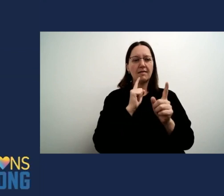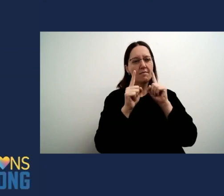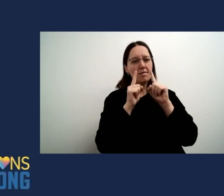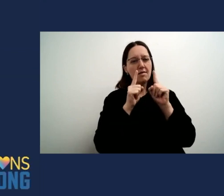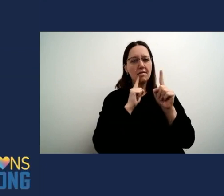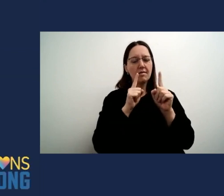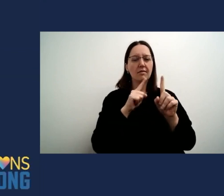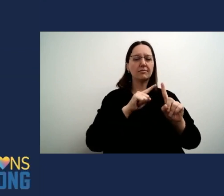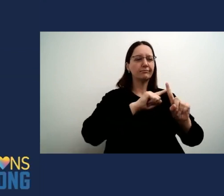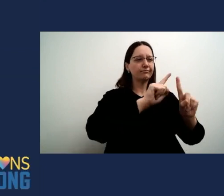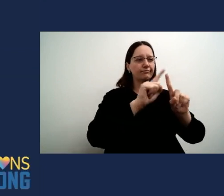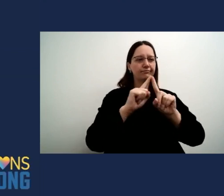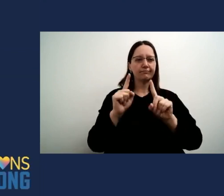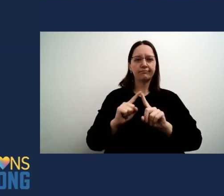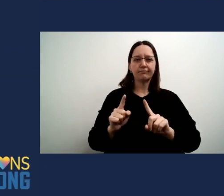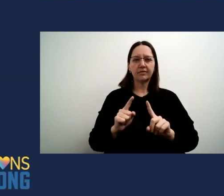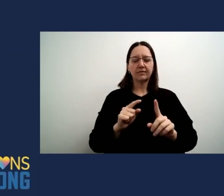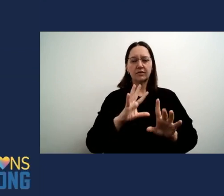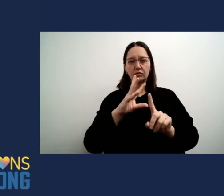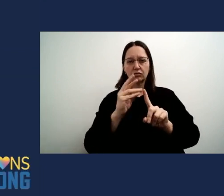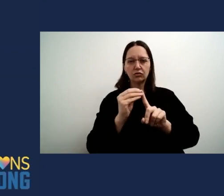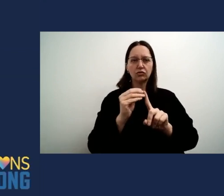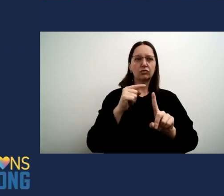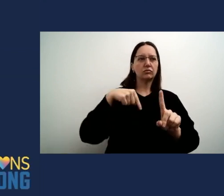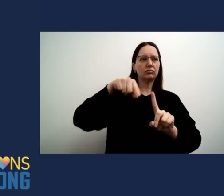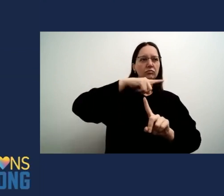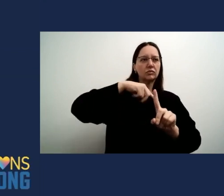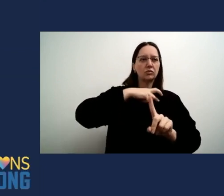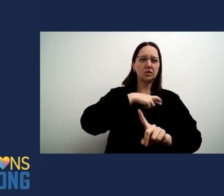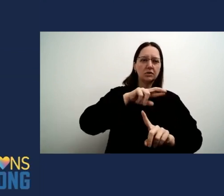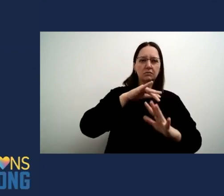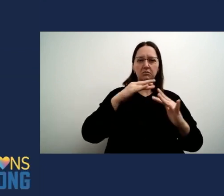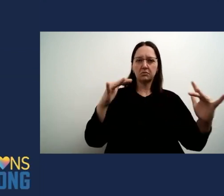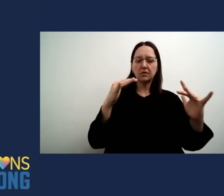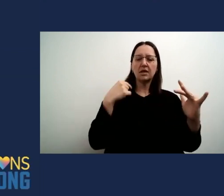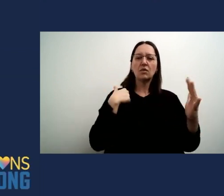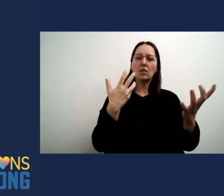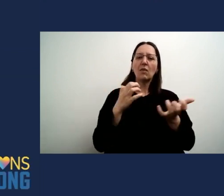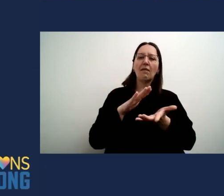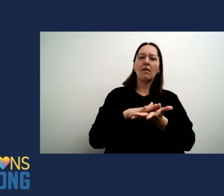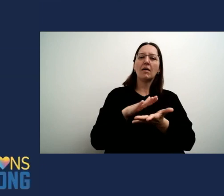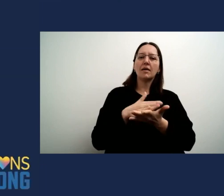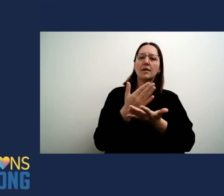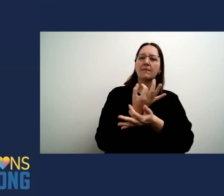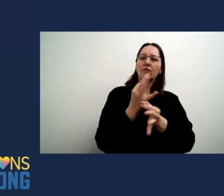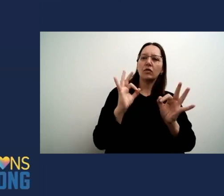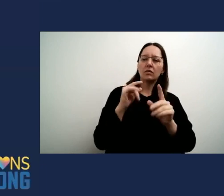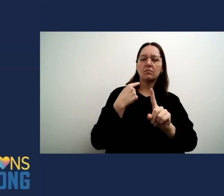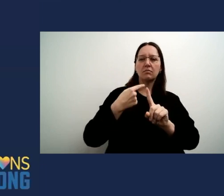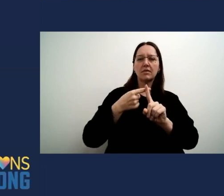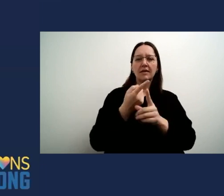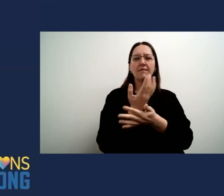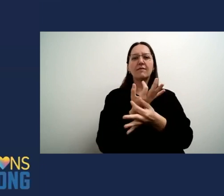people continue to maintain their political sovereignty and cultural traditions as vital